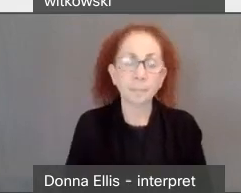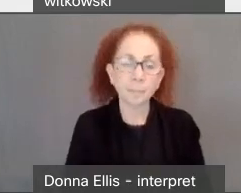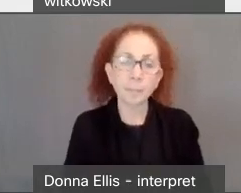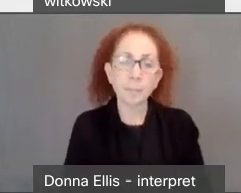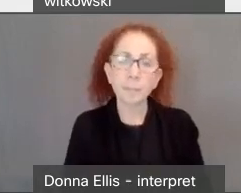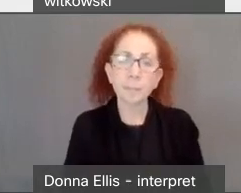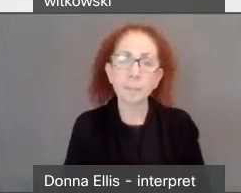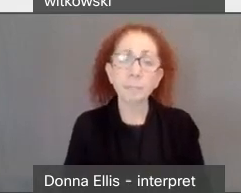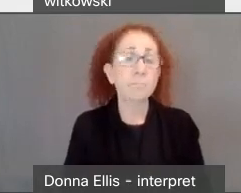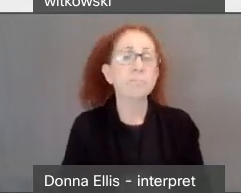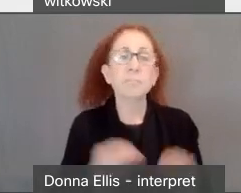[Reporter] No questions.